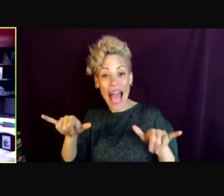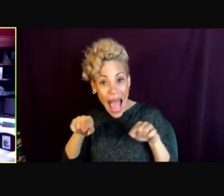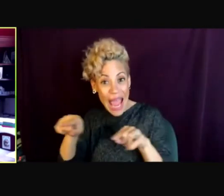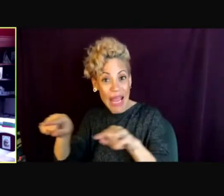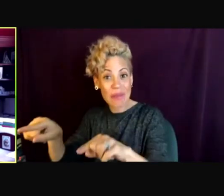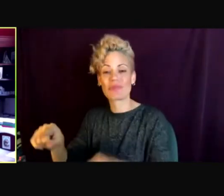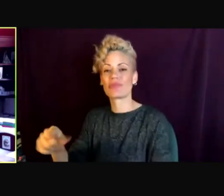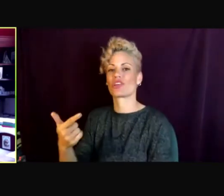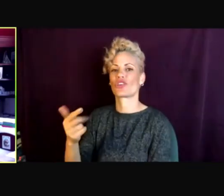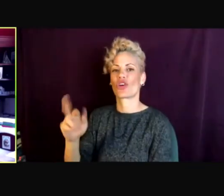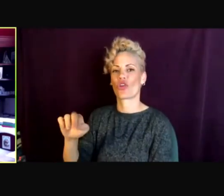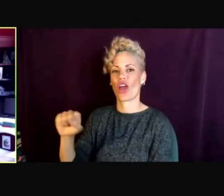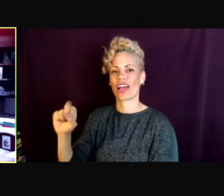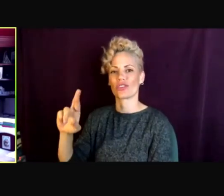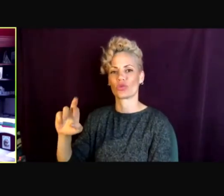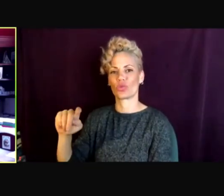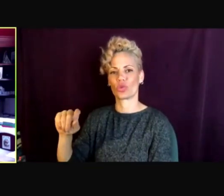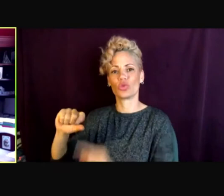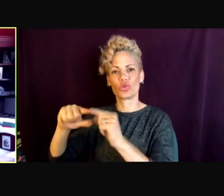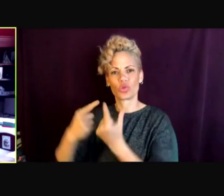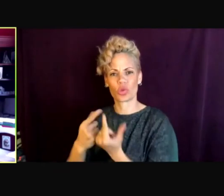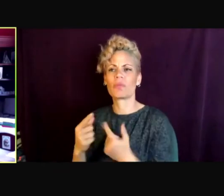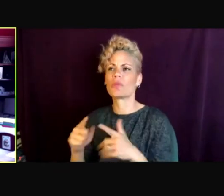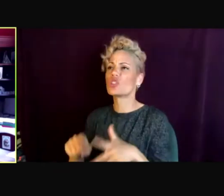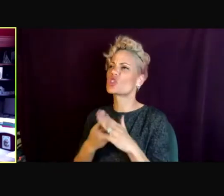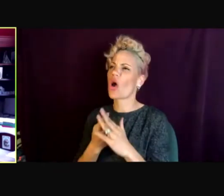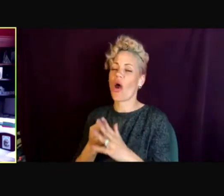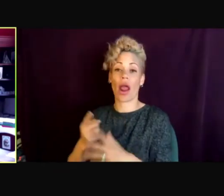primarily started UC Berkeley